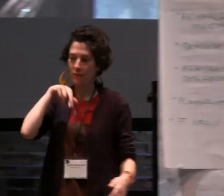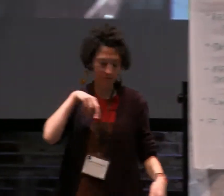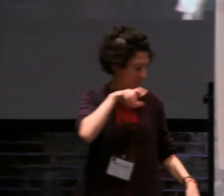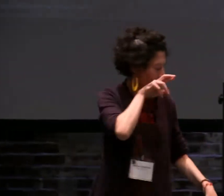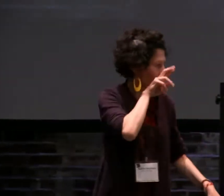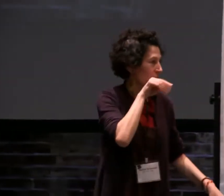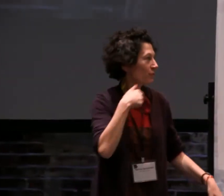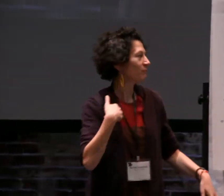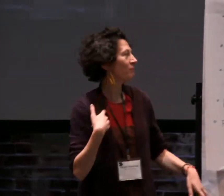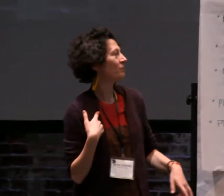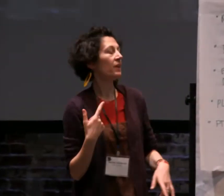I'm Rachel.